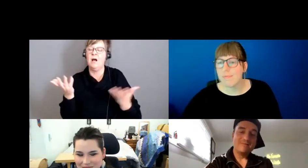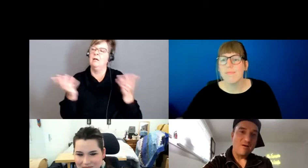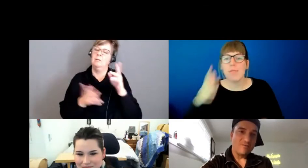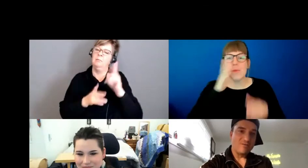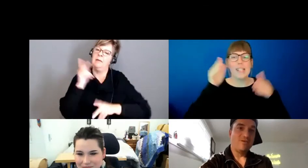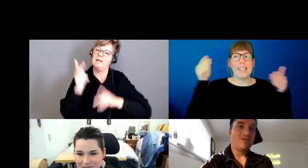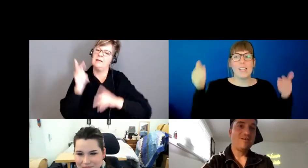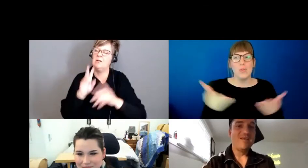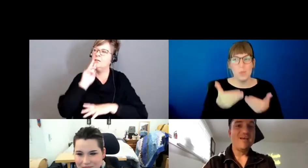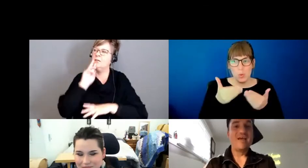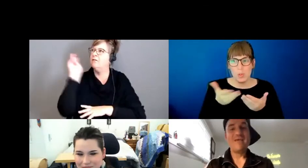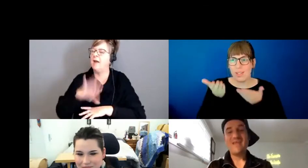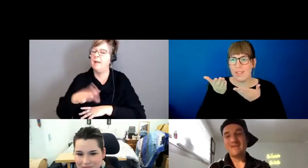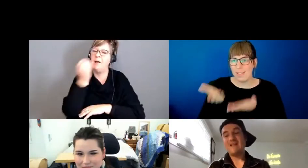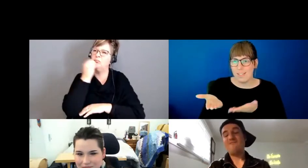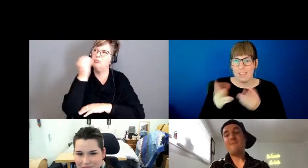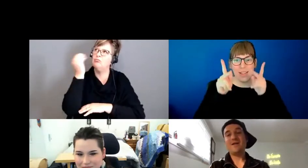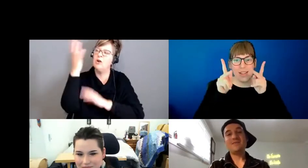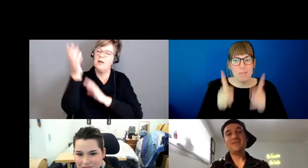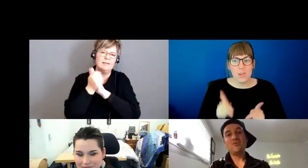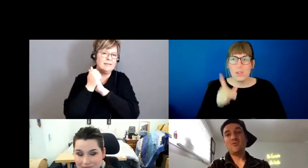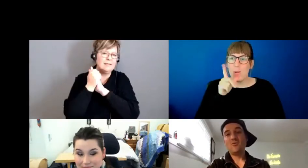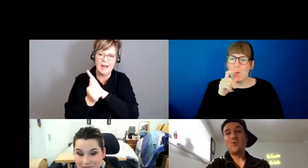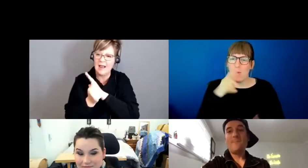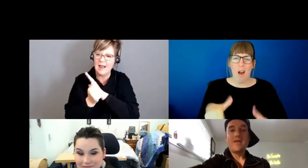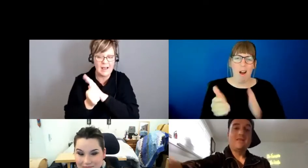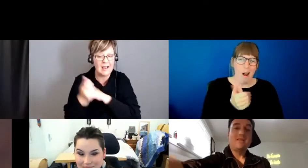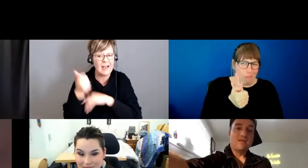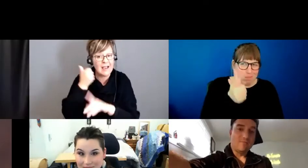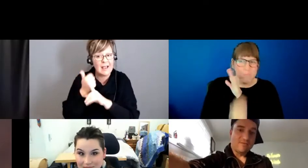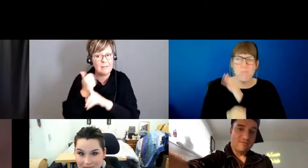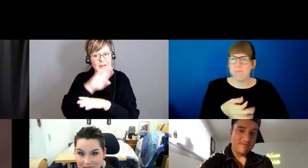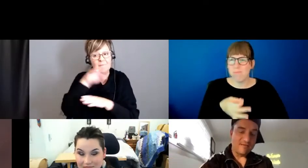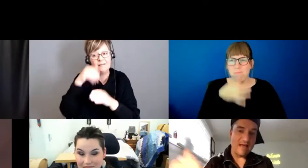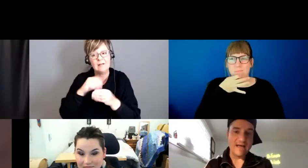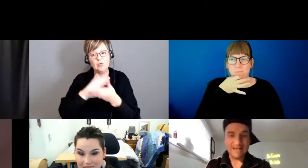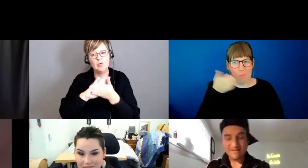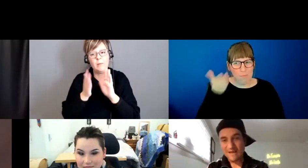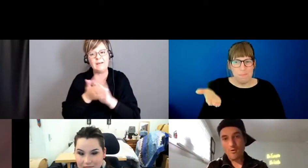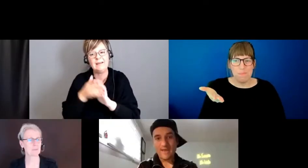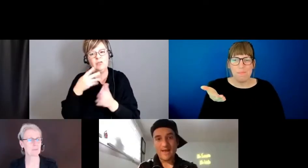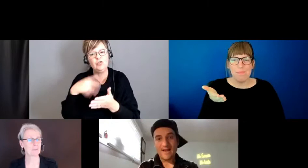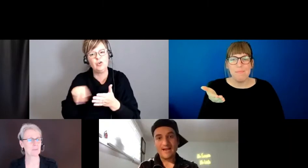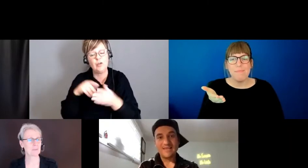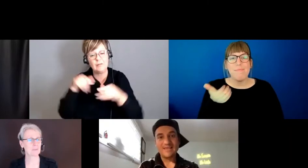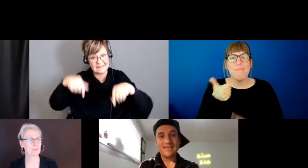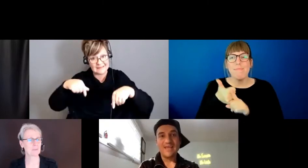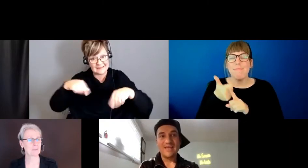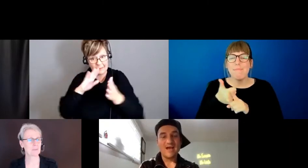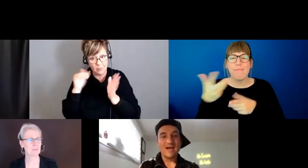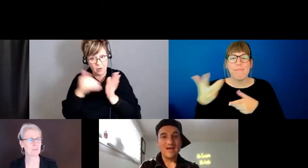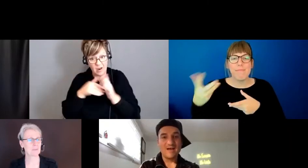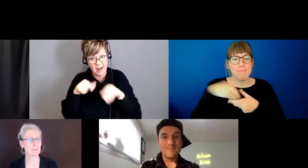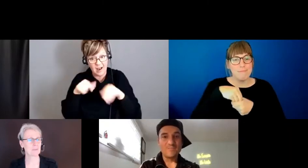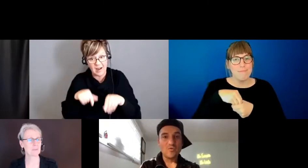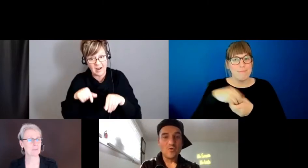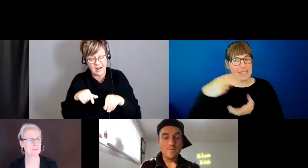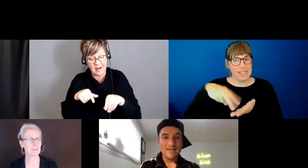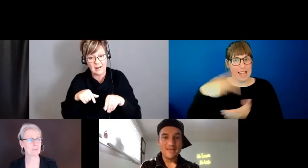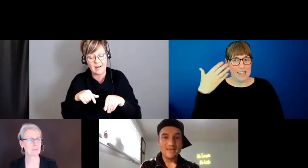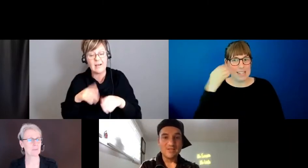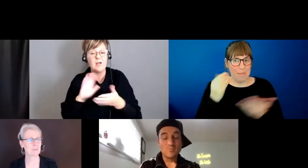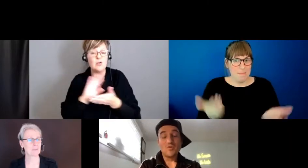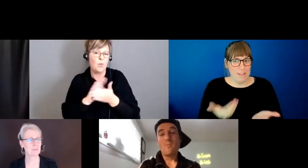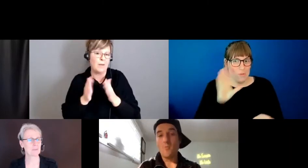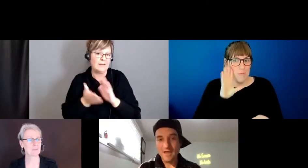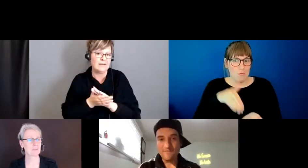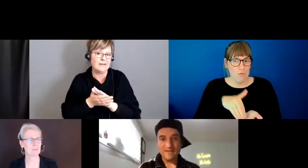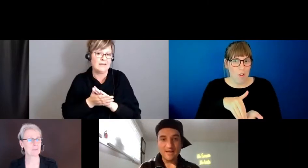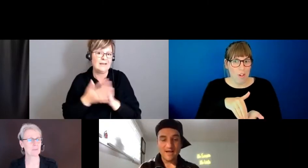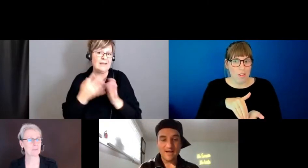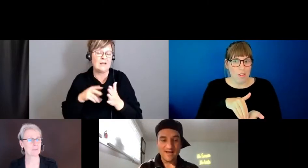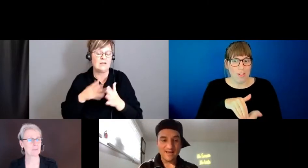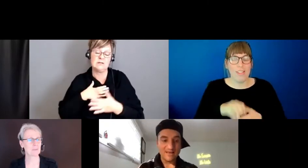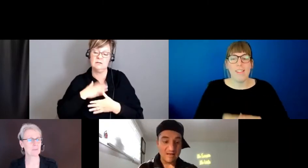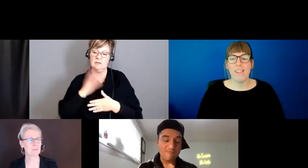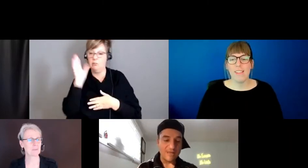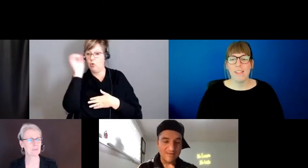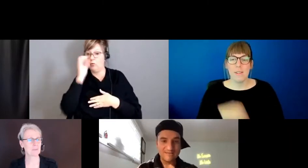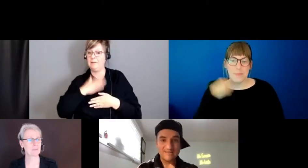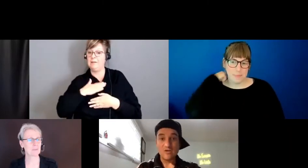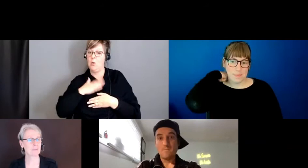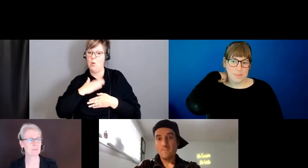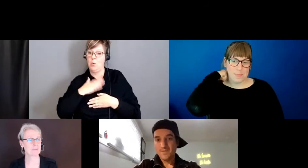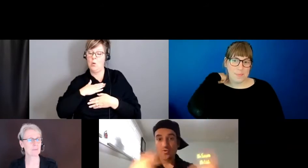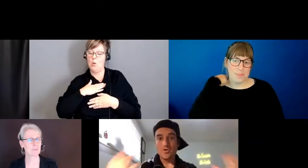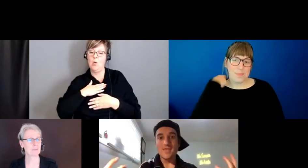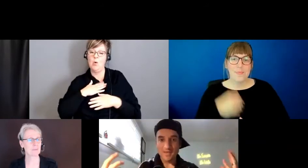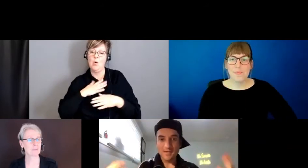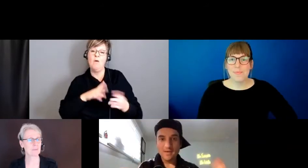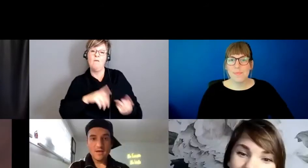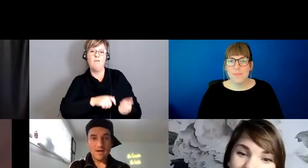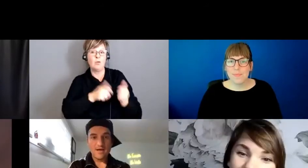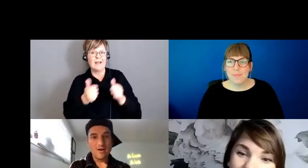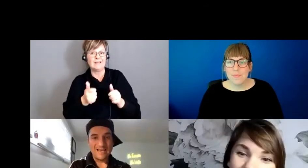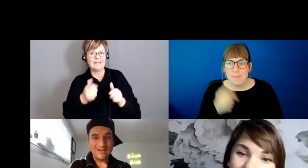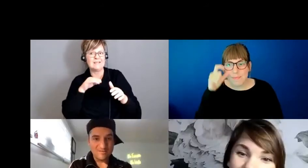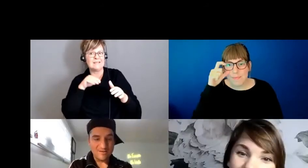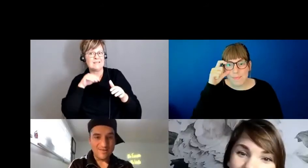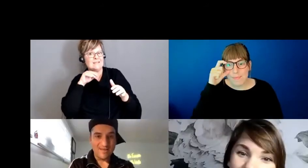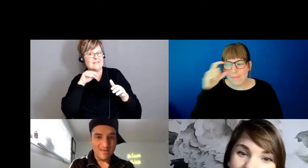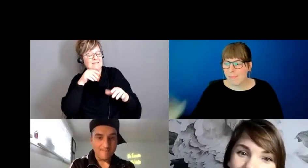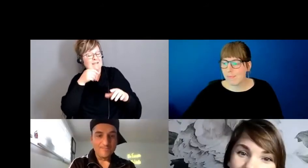IS EXTREMELY TALENTED. SHE IS PART OF A DANCE COMPANY HERE IN MONTREAL. THE FOUNDERS A PIONEER